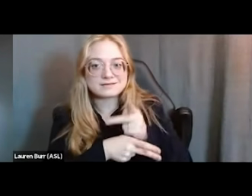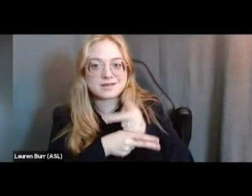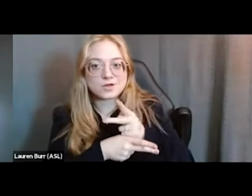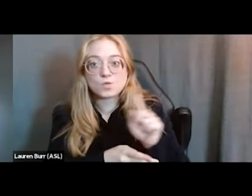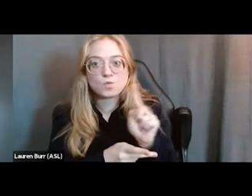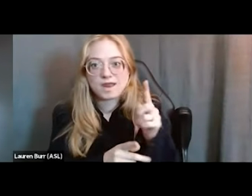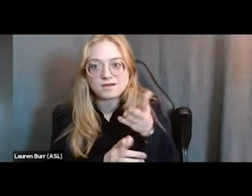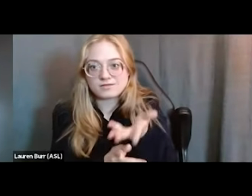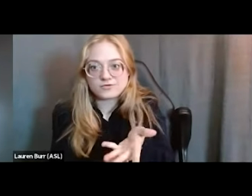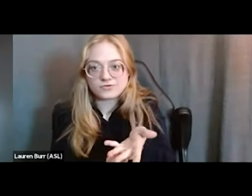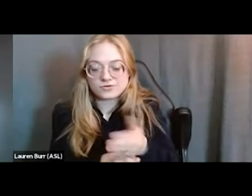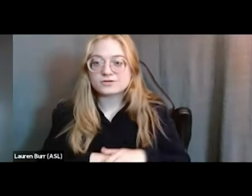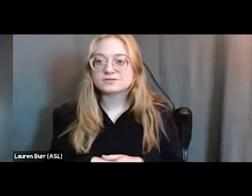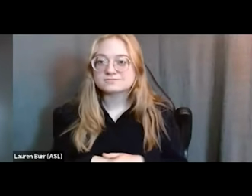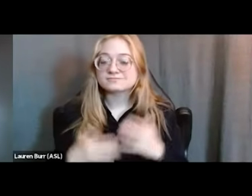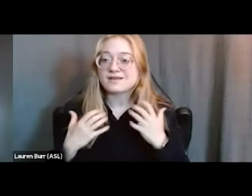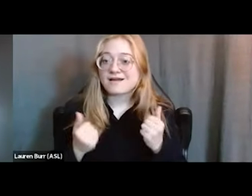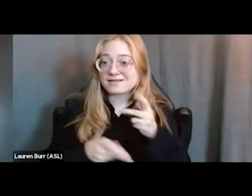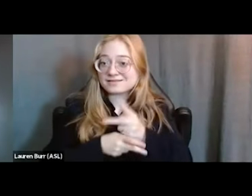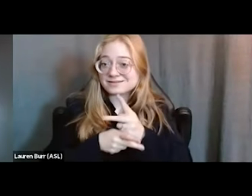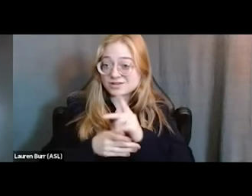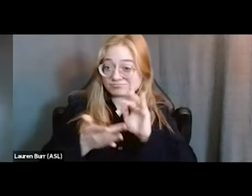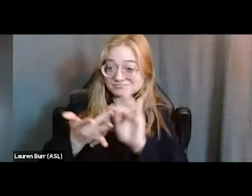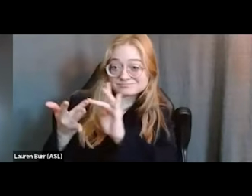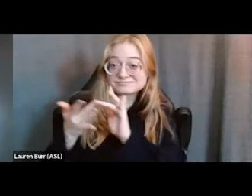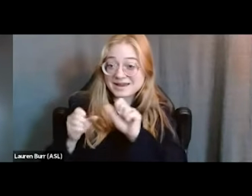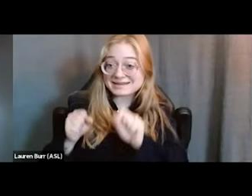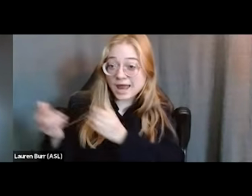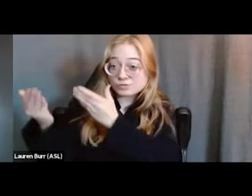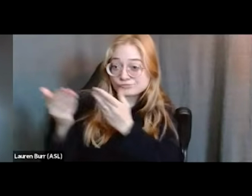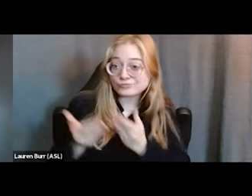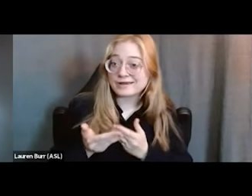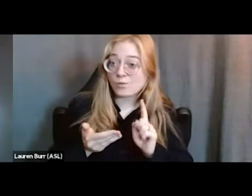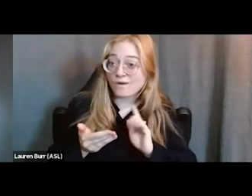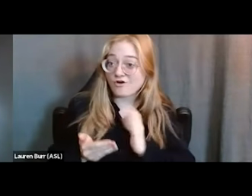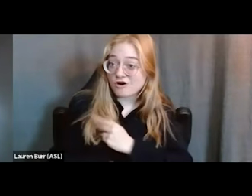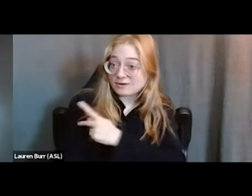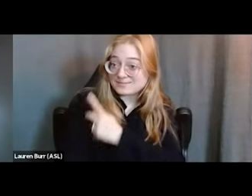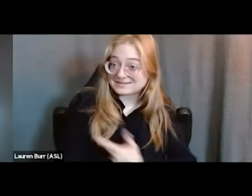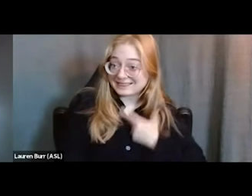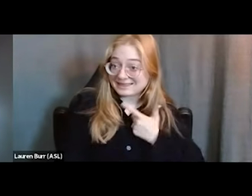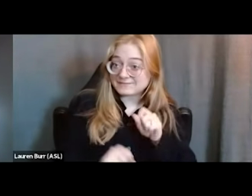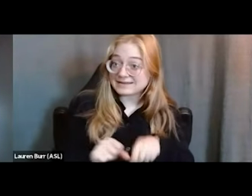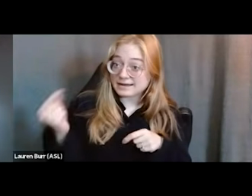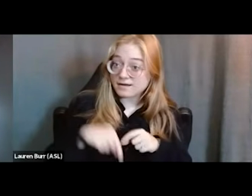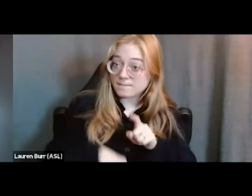can you reach out to your healthcare partners to say, "Can you bring care to where our patients are?" And then lastly here,